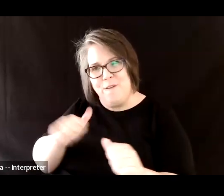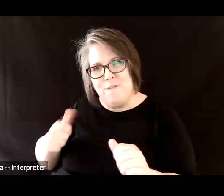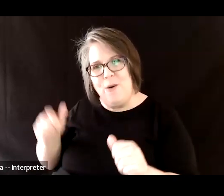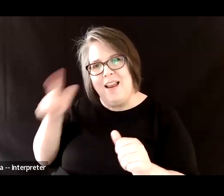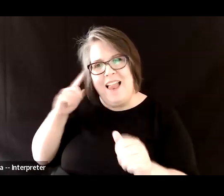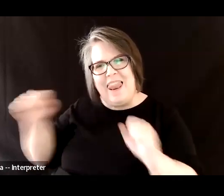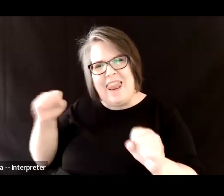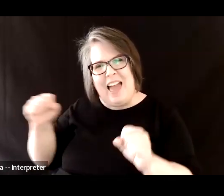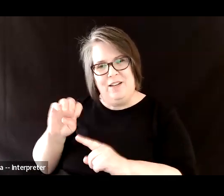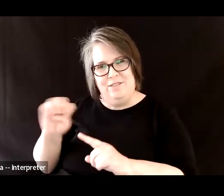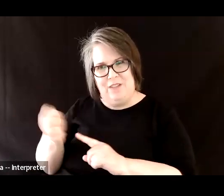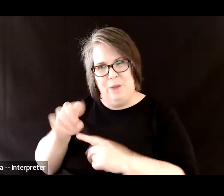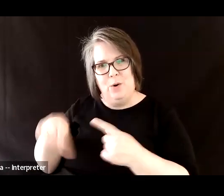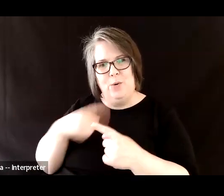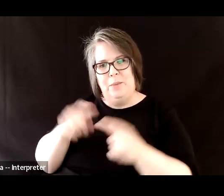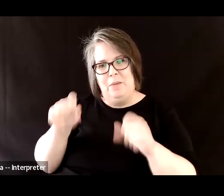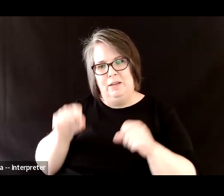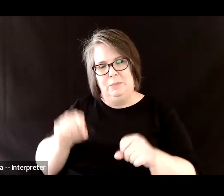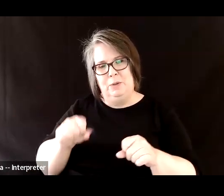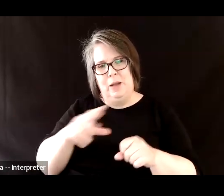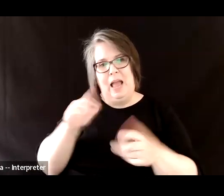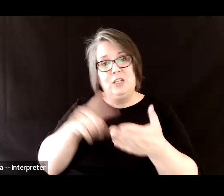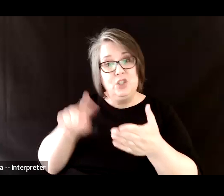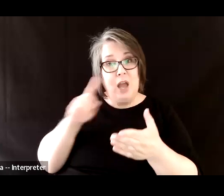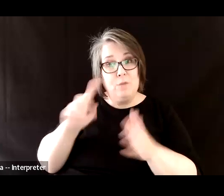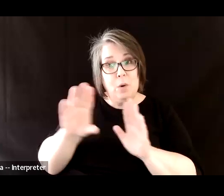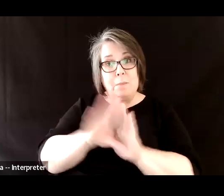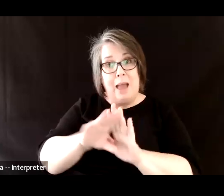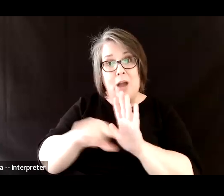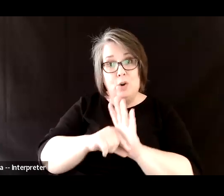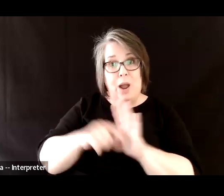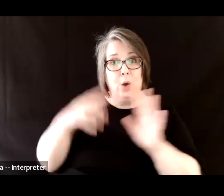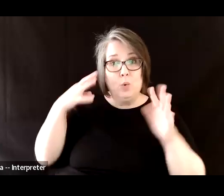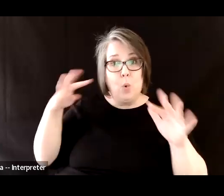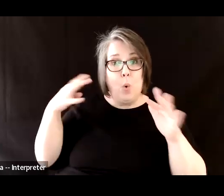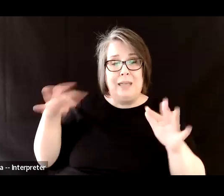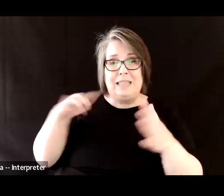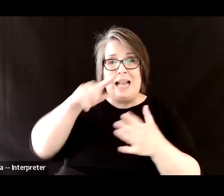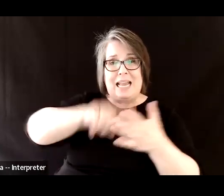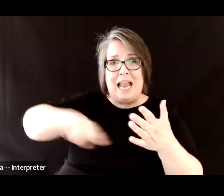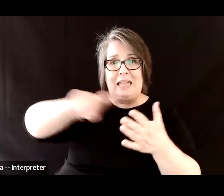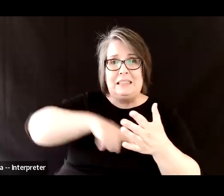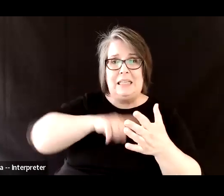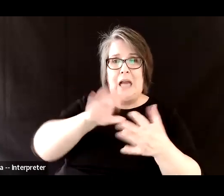environments when possible and checked for background noise canceling options in your platform.